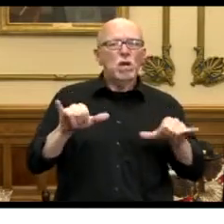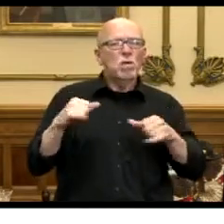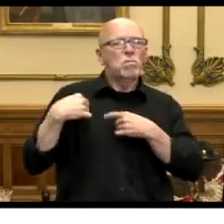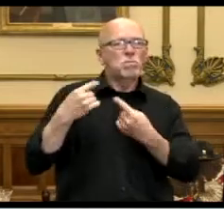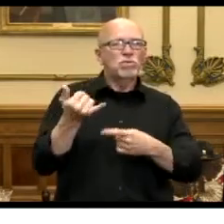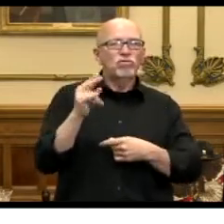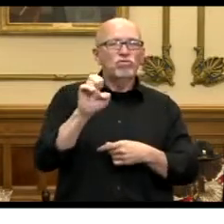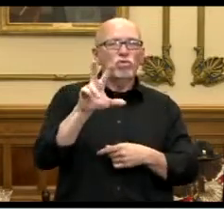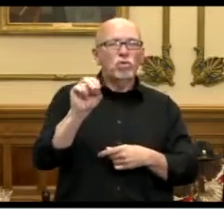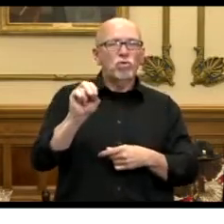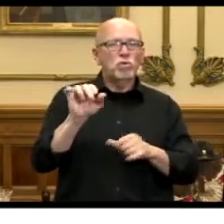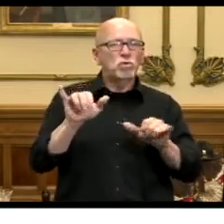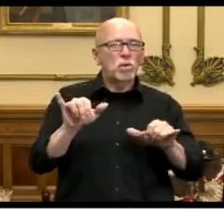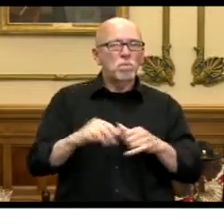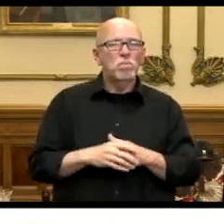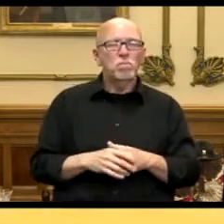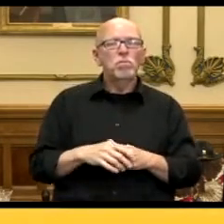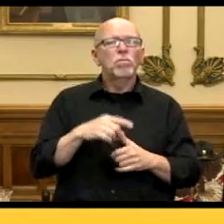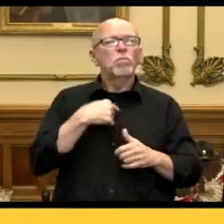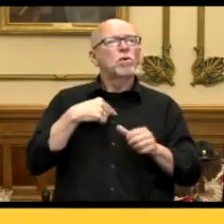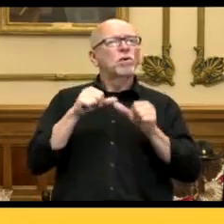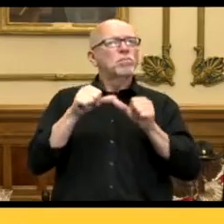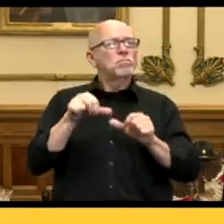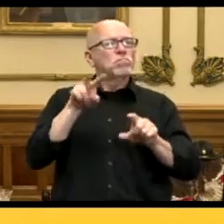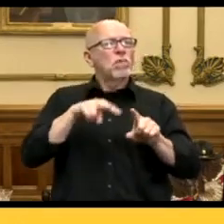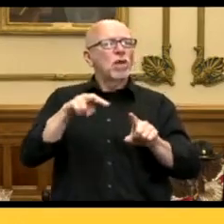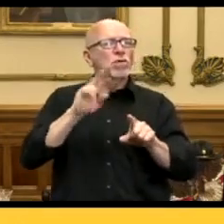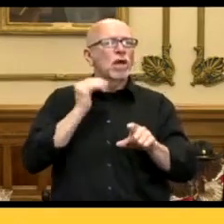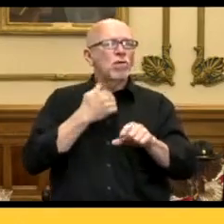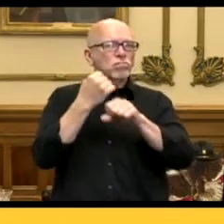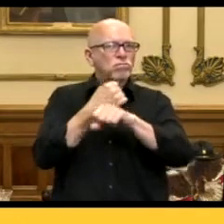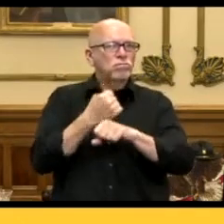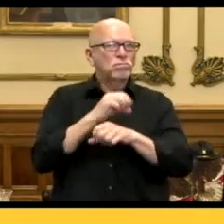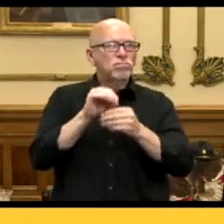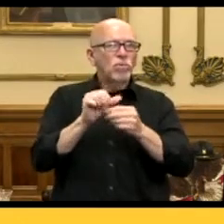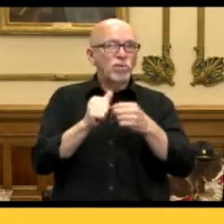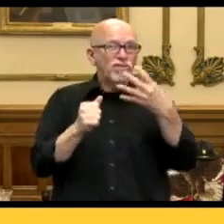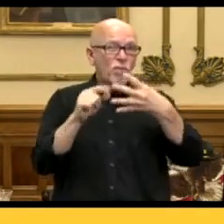30th. We continue to monitor the data surrounding our four guiding principles